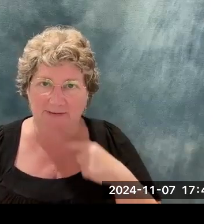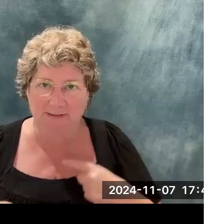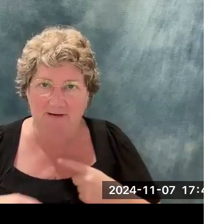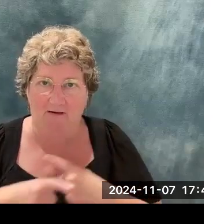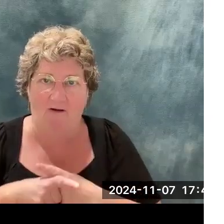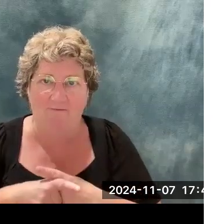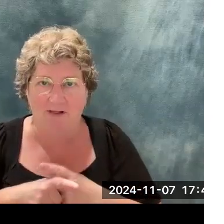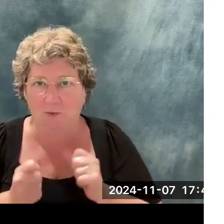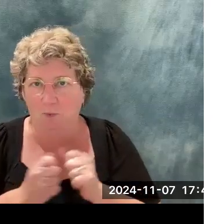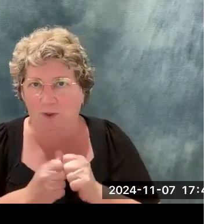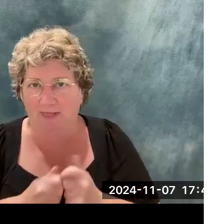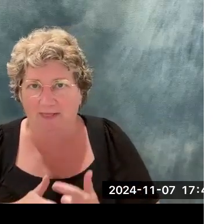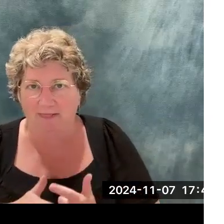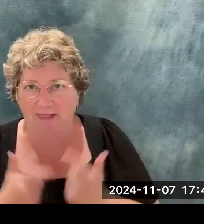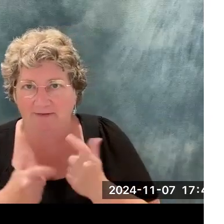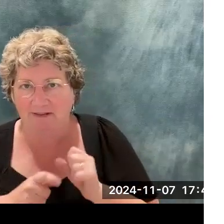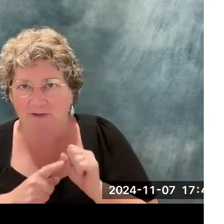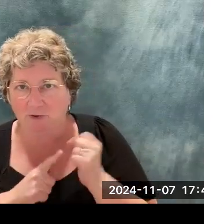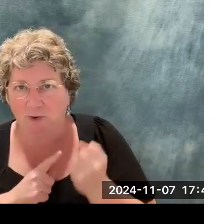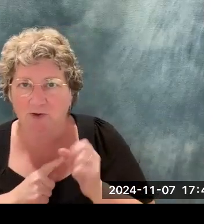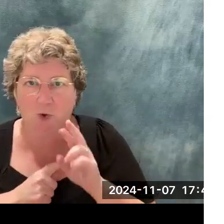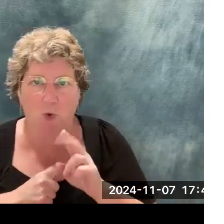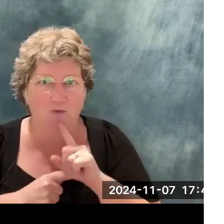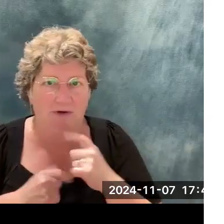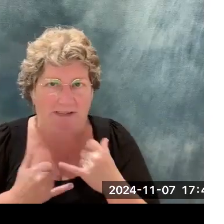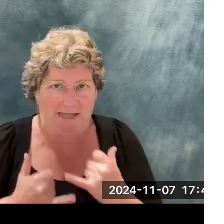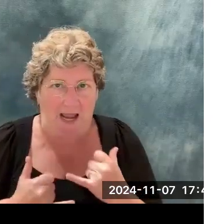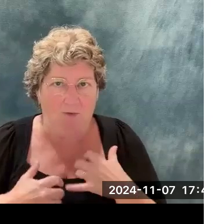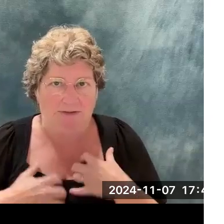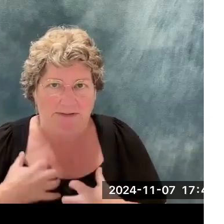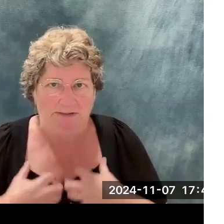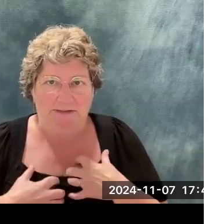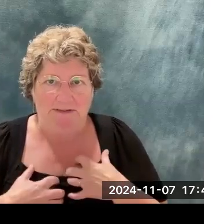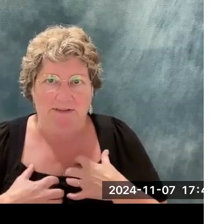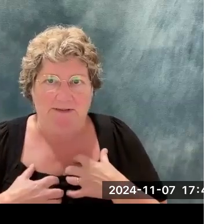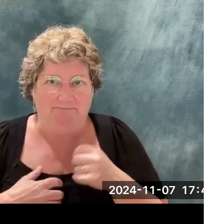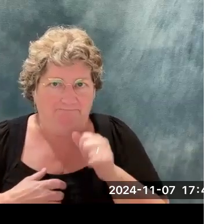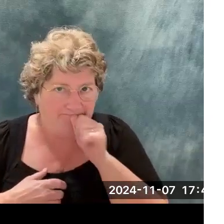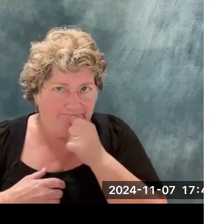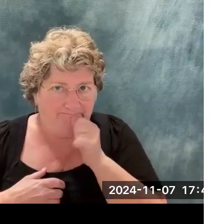living situation, and offers temporary respite services.